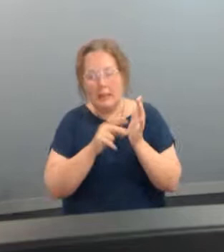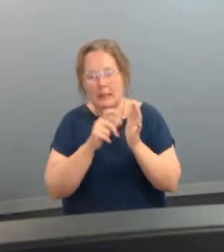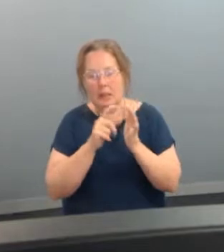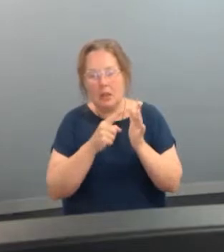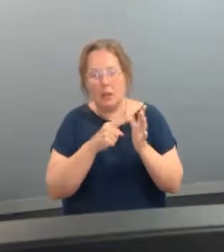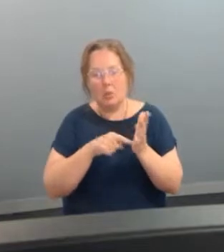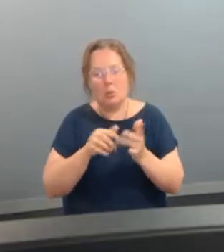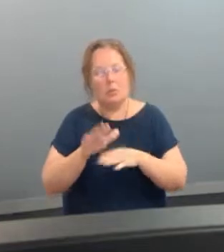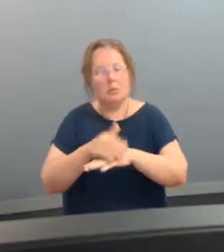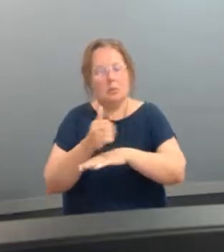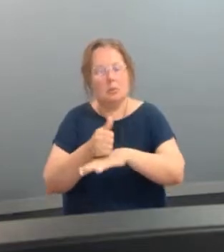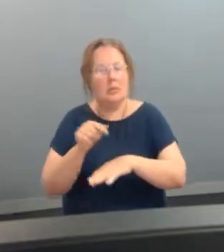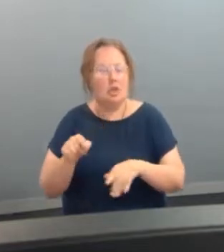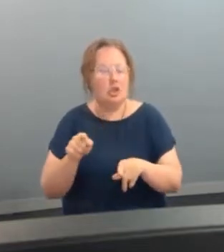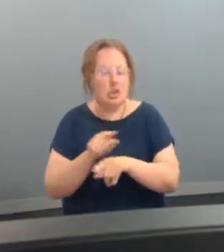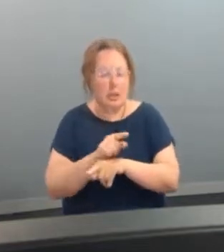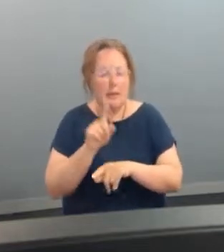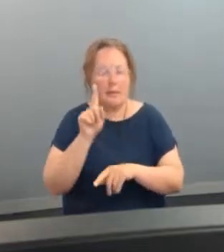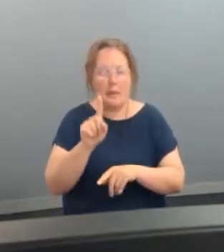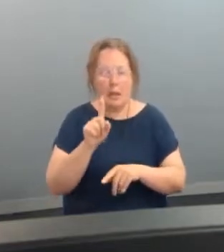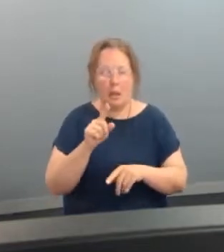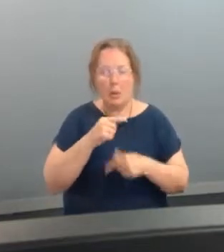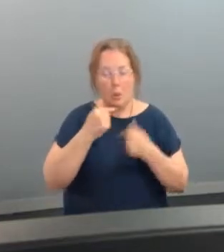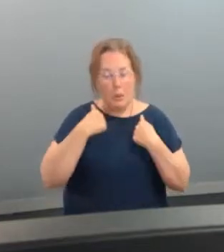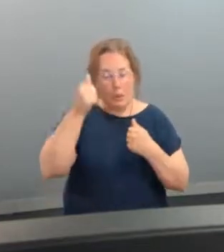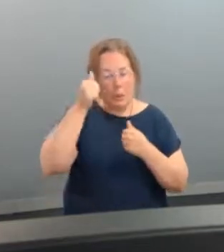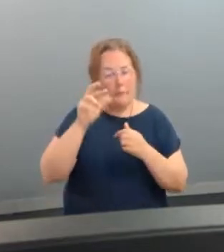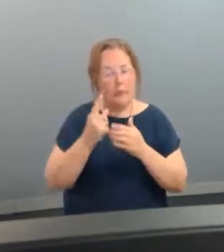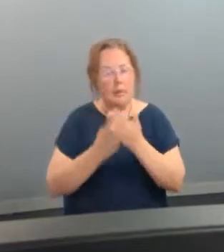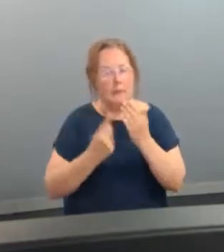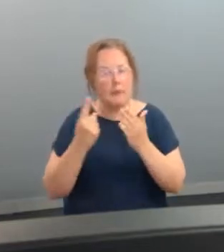not legislative change that's required for the NDIA to